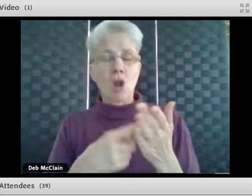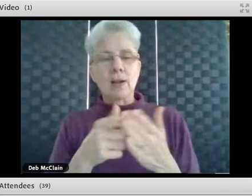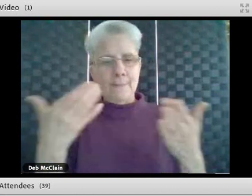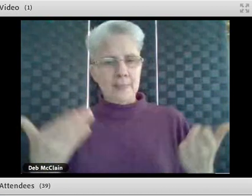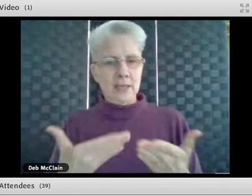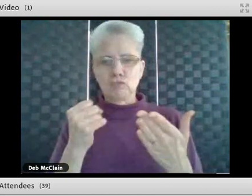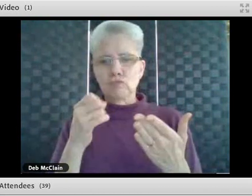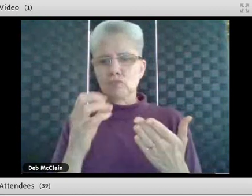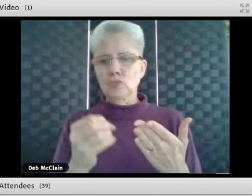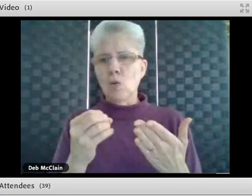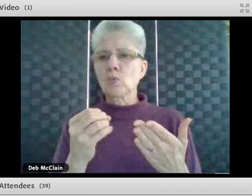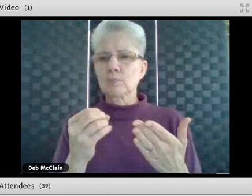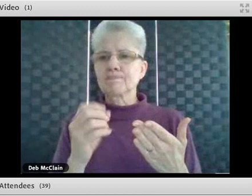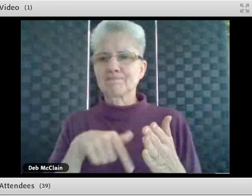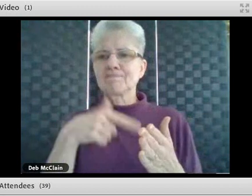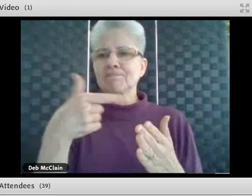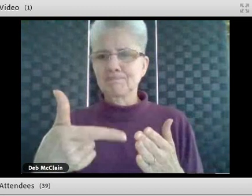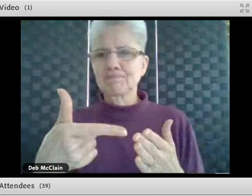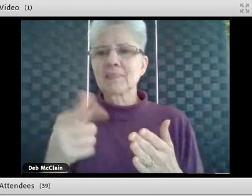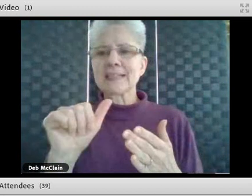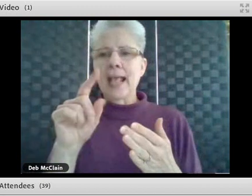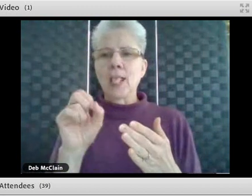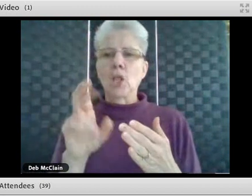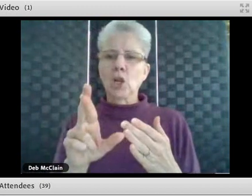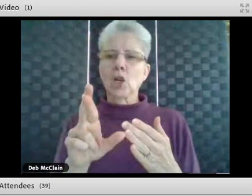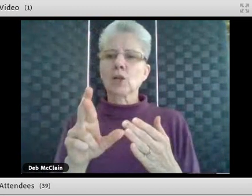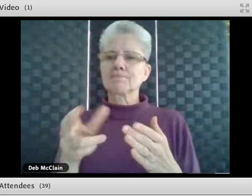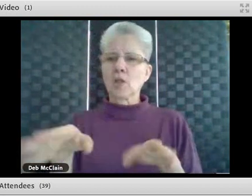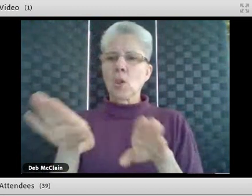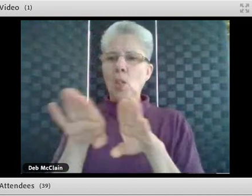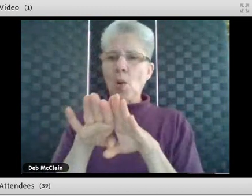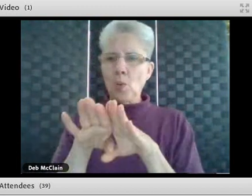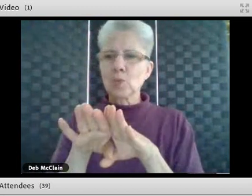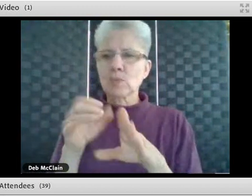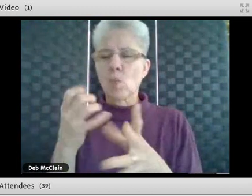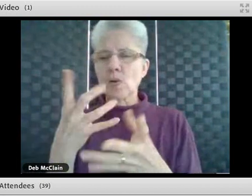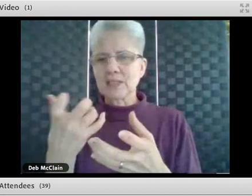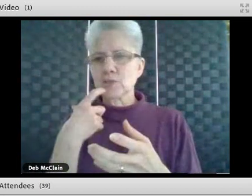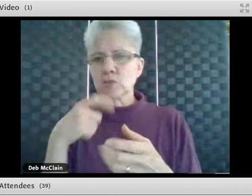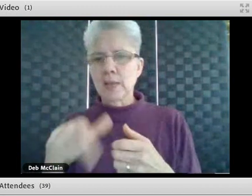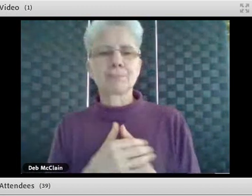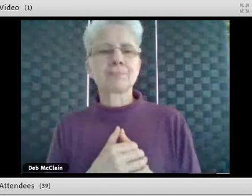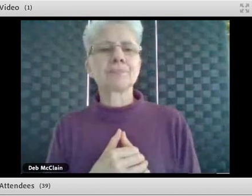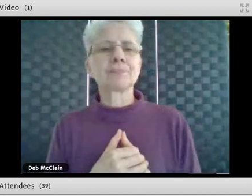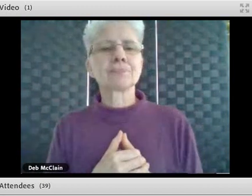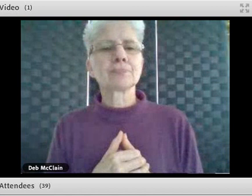So, I'll let Taylor say anything she needs to say at this point.